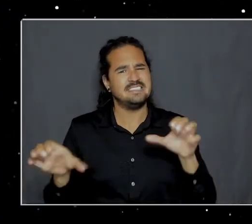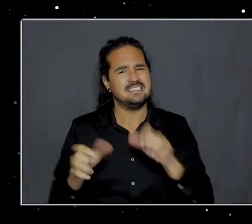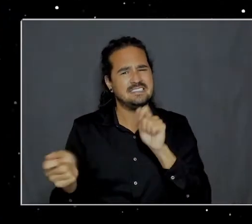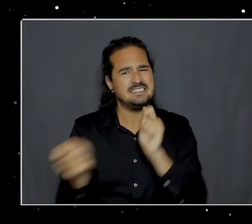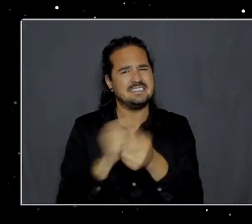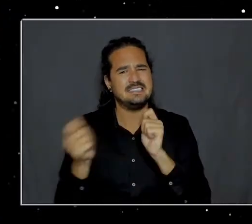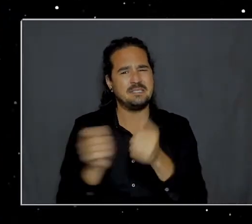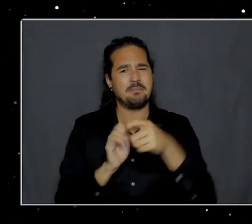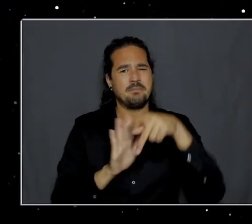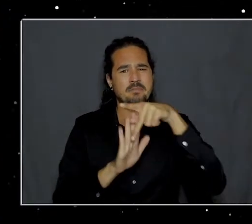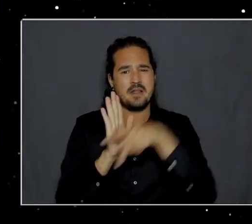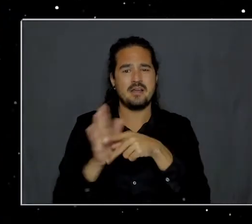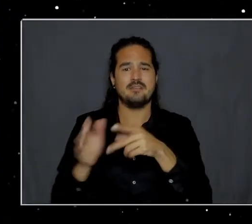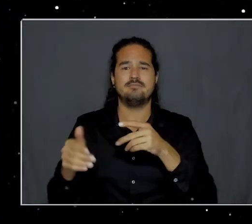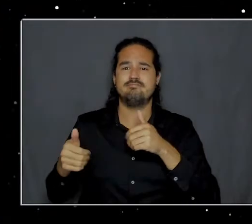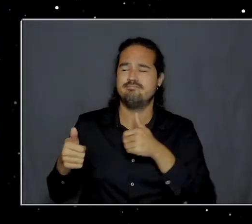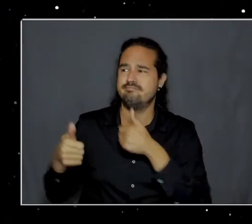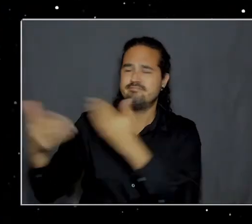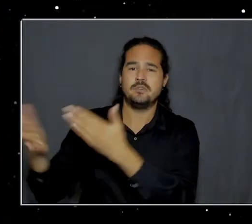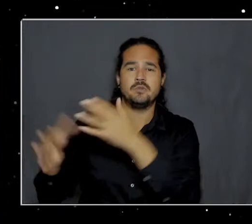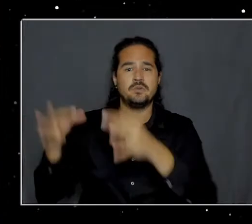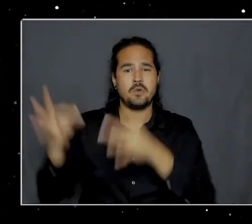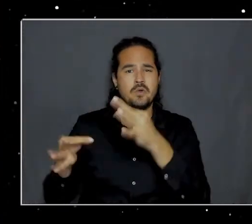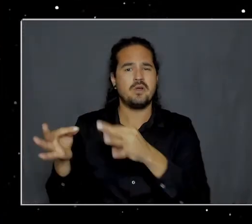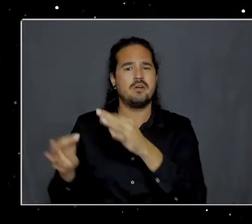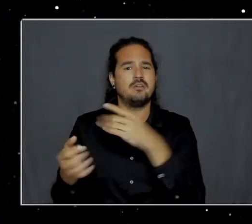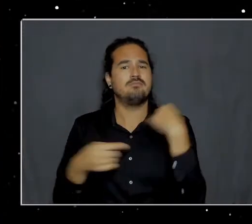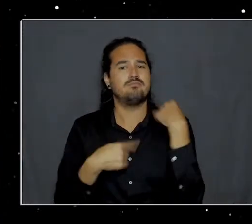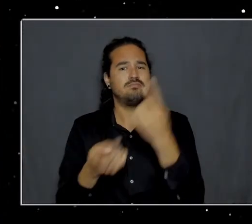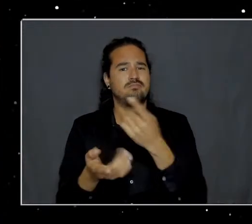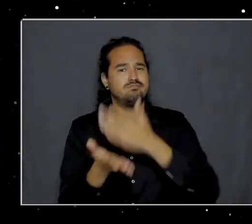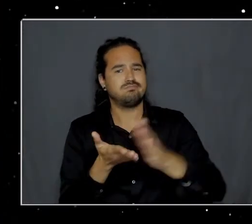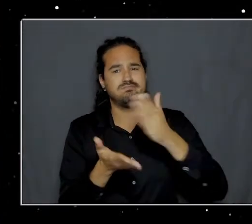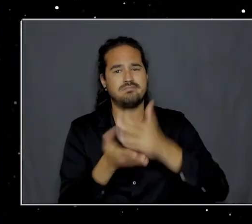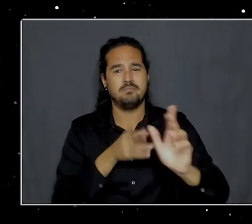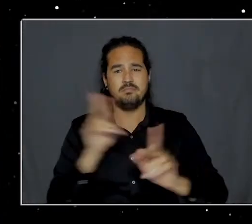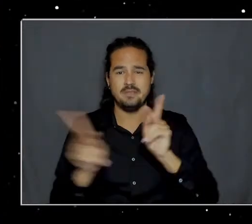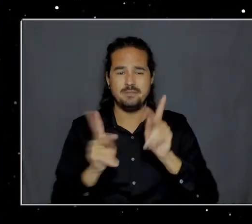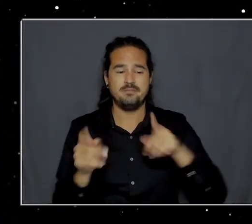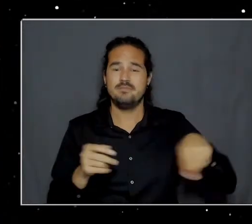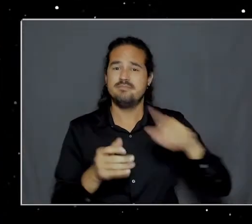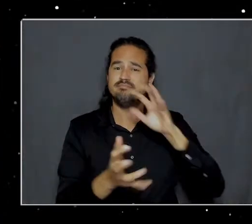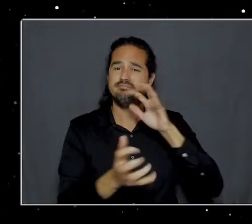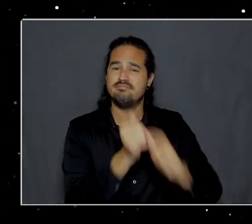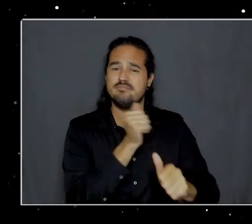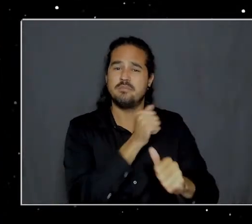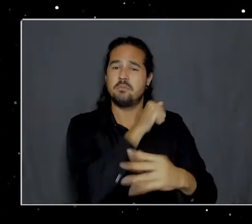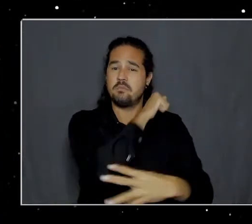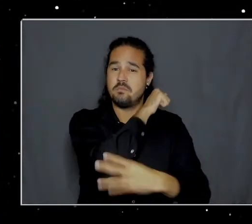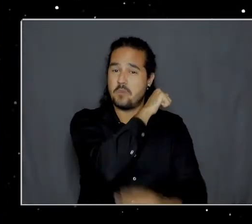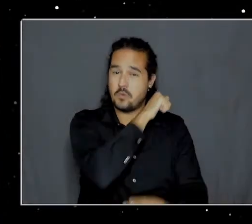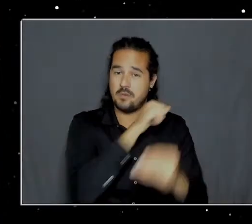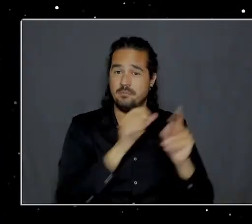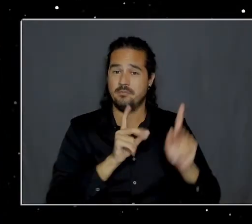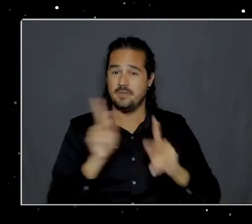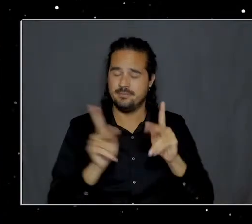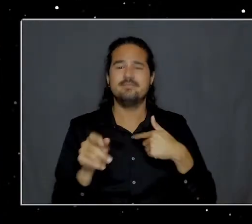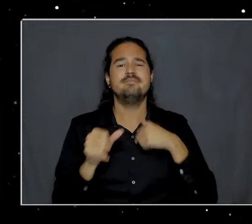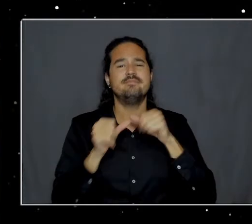BACKS OF POORER INDIVIDUALS AND THAT MAKE THOSE WITHOUT WEALTH